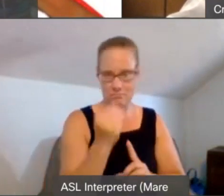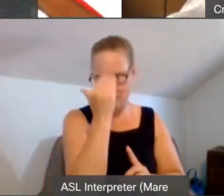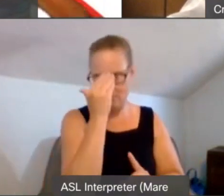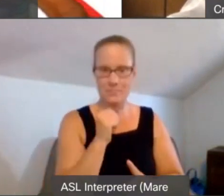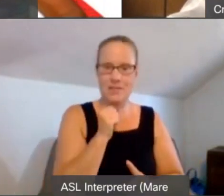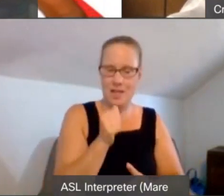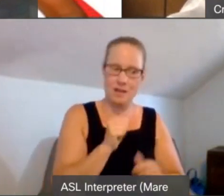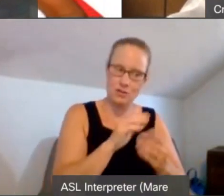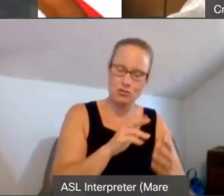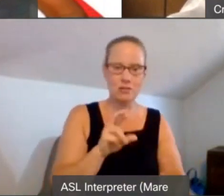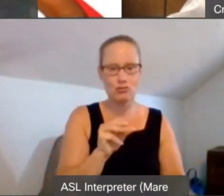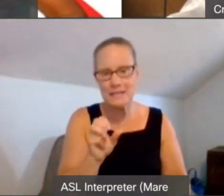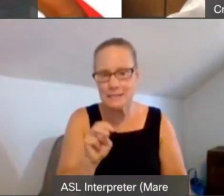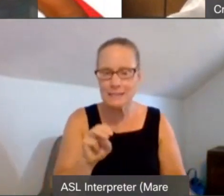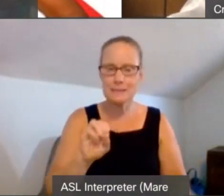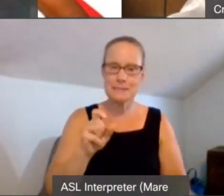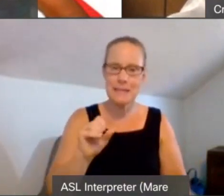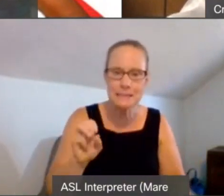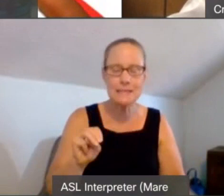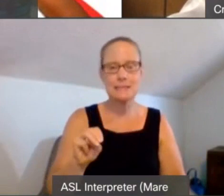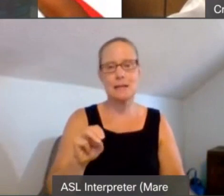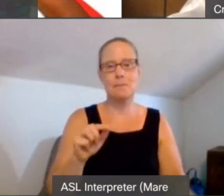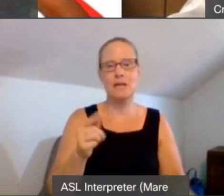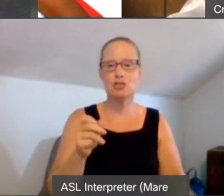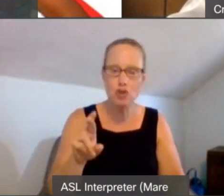you know, racism, sexism, genderism, all of it.